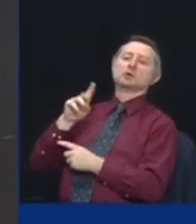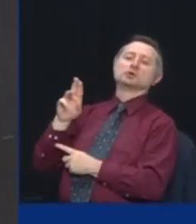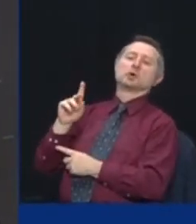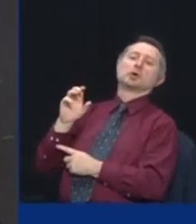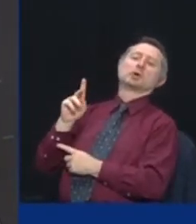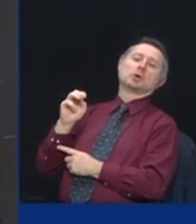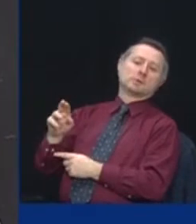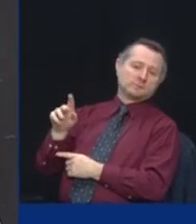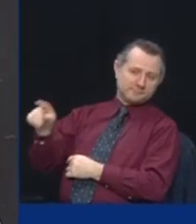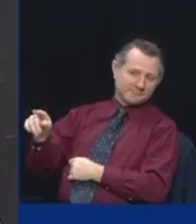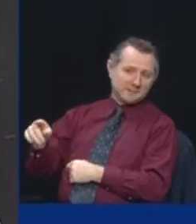YOUR STAFF, INCLUDING